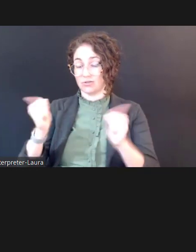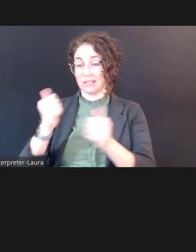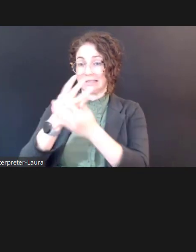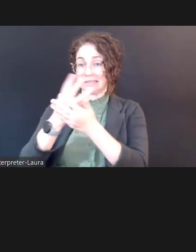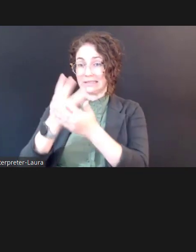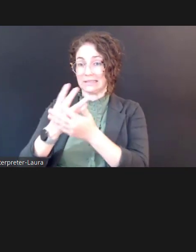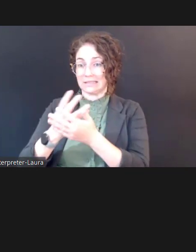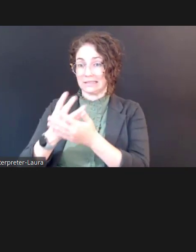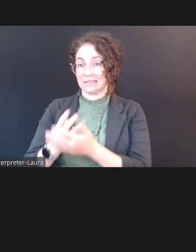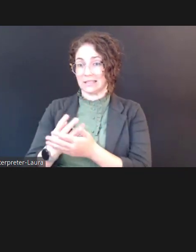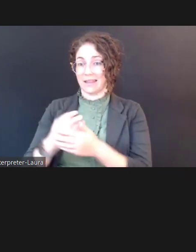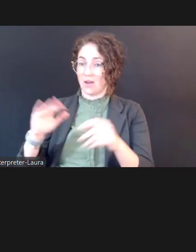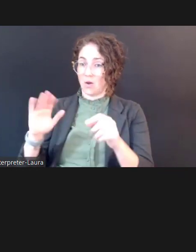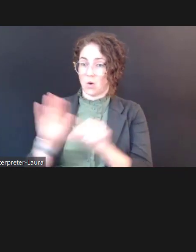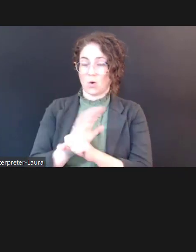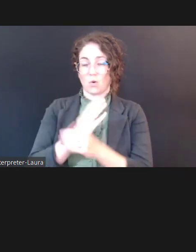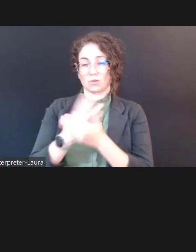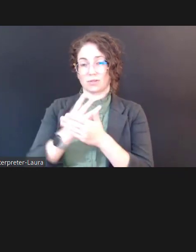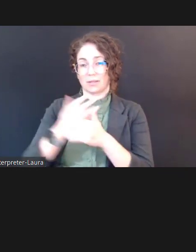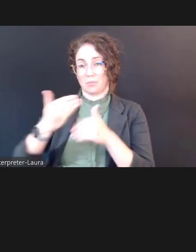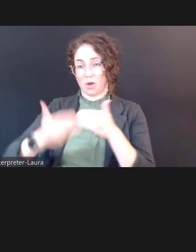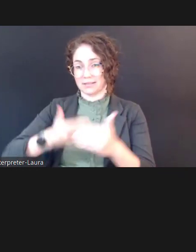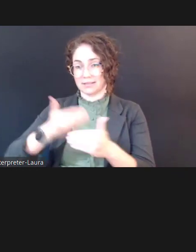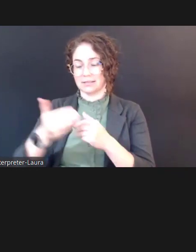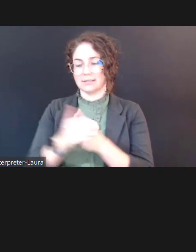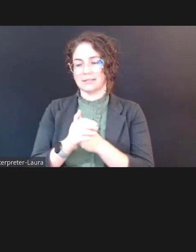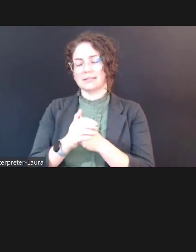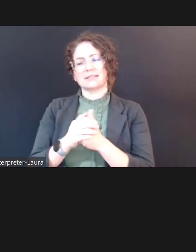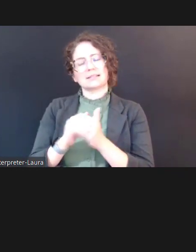complete screening process, how can you keep track of where each child